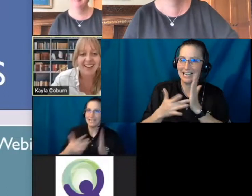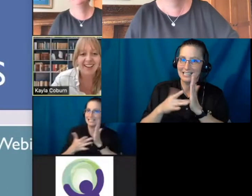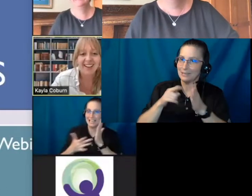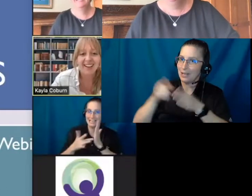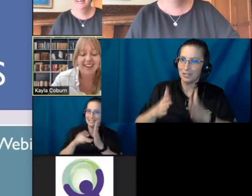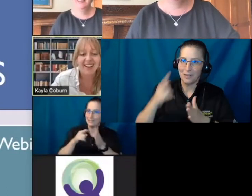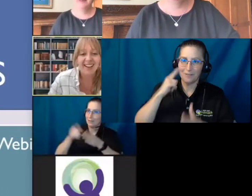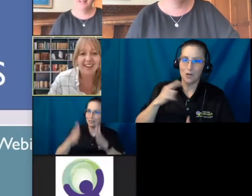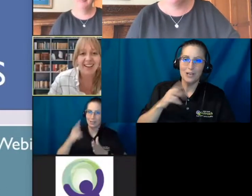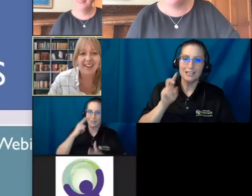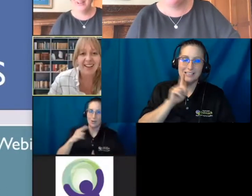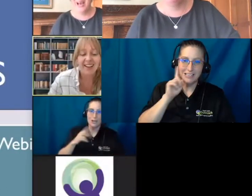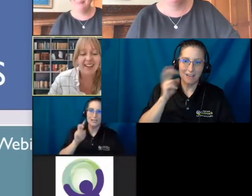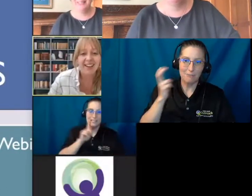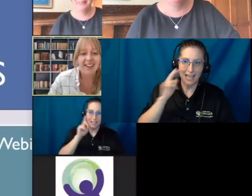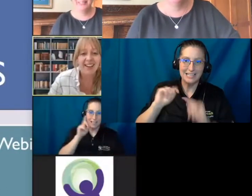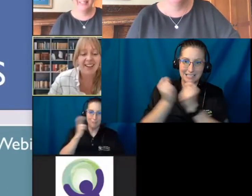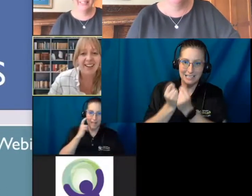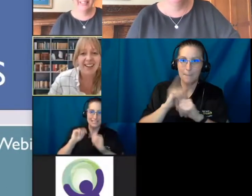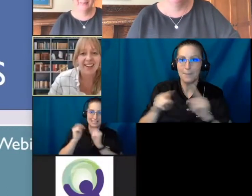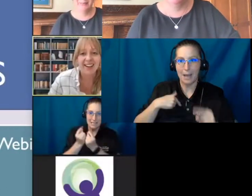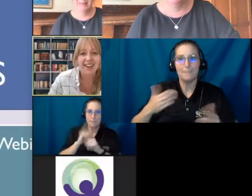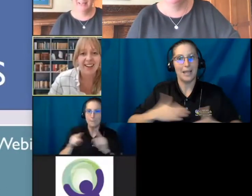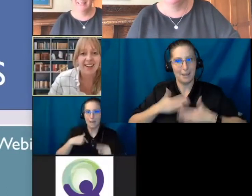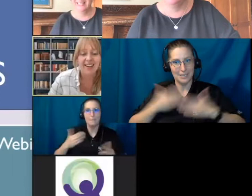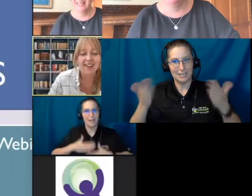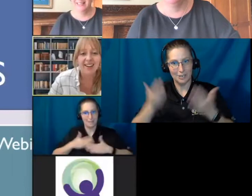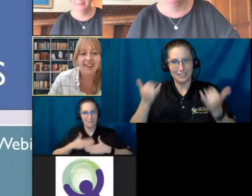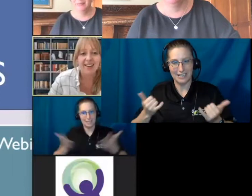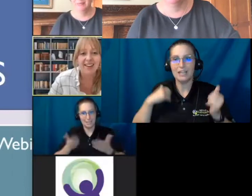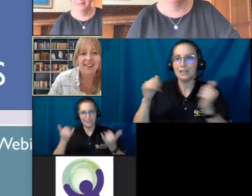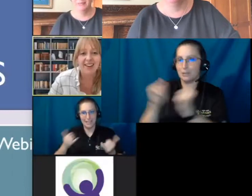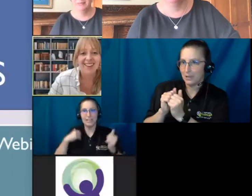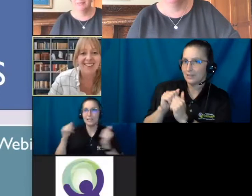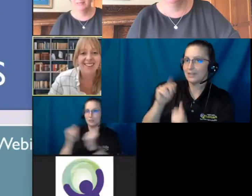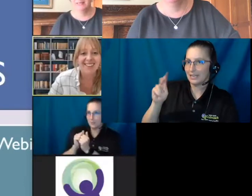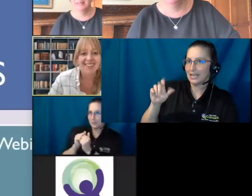But I'm very happy to be here today with my colleague Kayla. We were thrilled to be invited